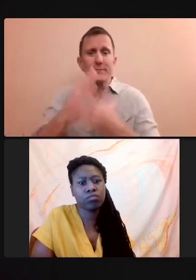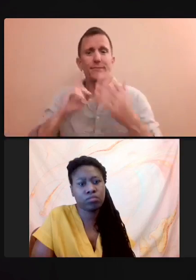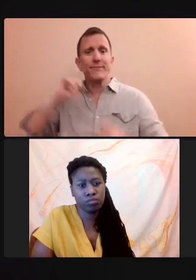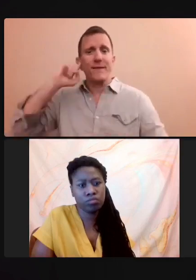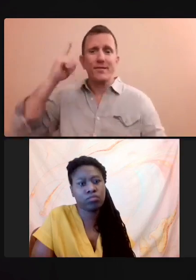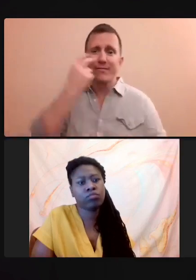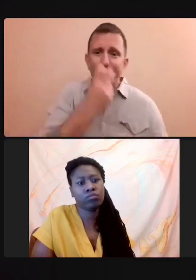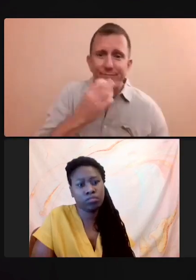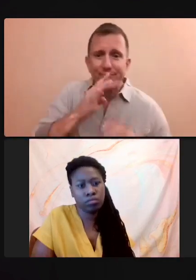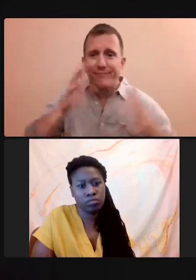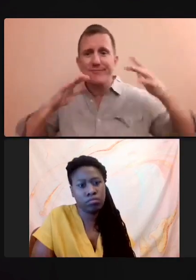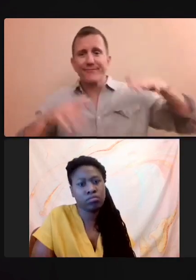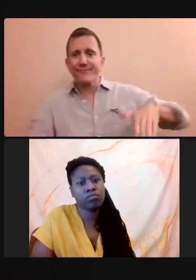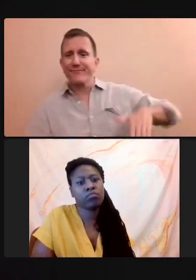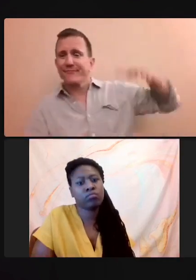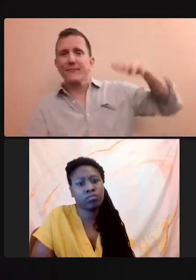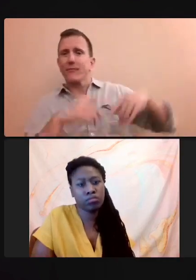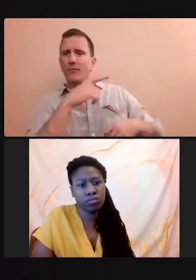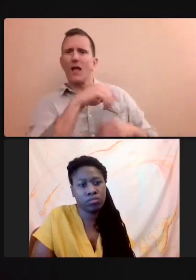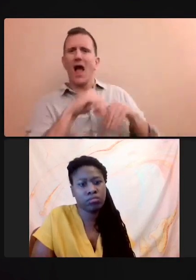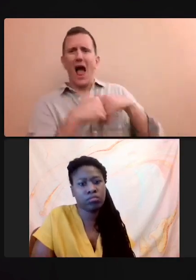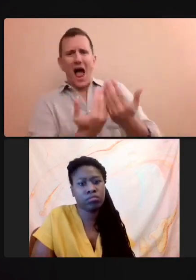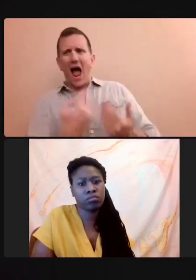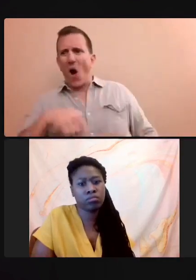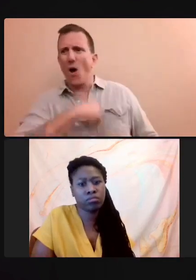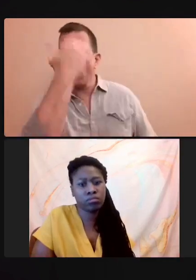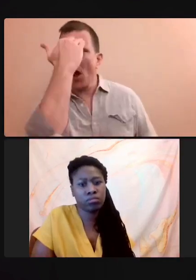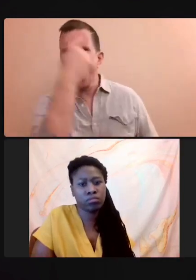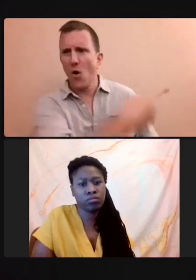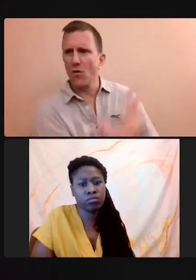Okay. So the person in the Q&A is asking, I'll just read what they're saying.